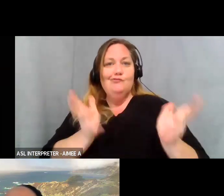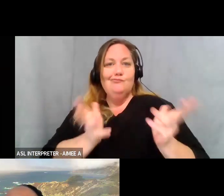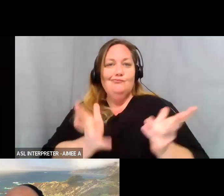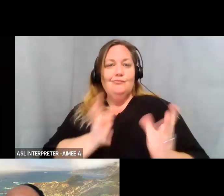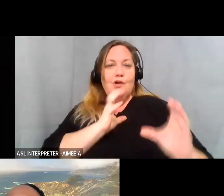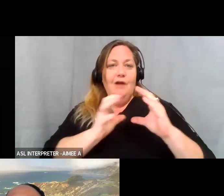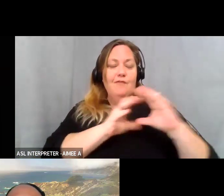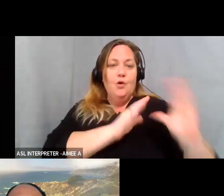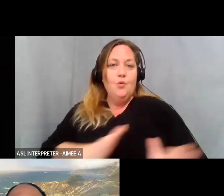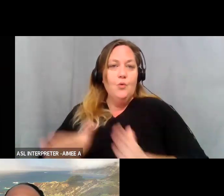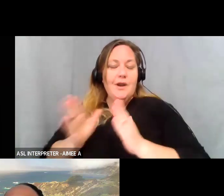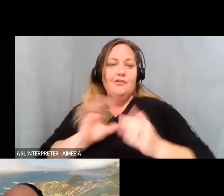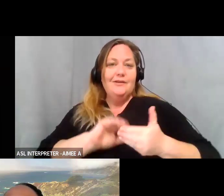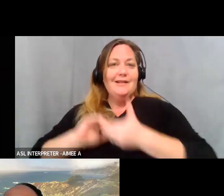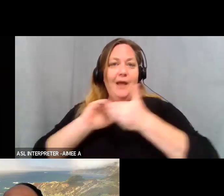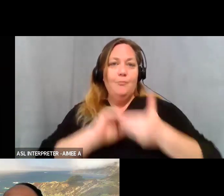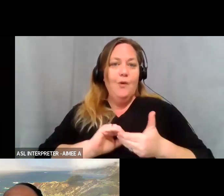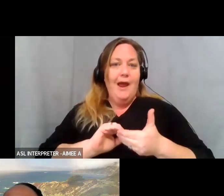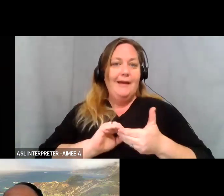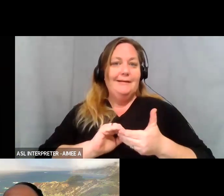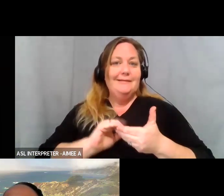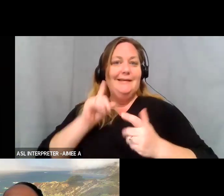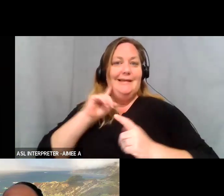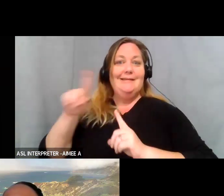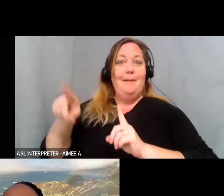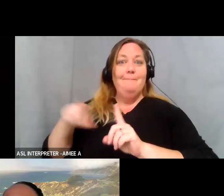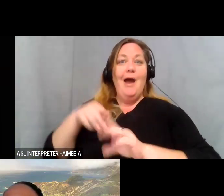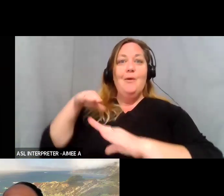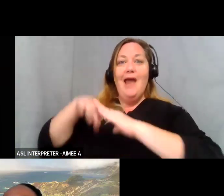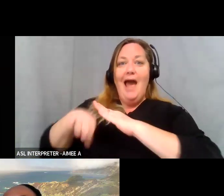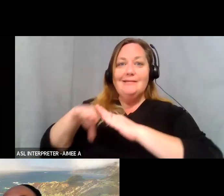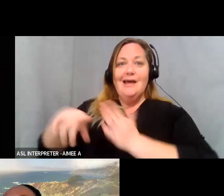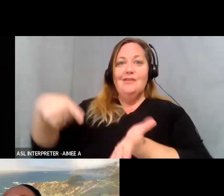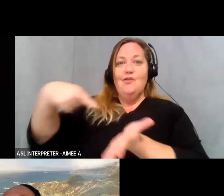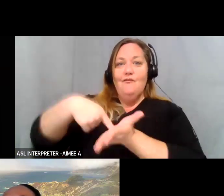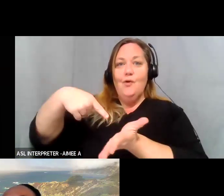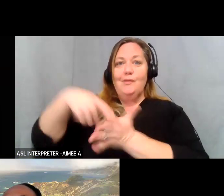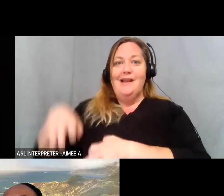coordinate and collaborate, because it's all it's about access, affordability and adoption, and all